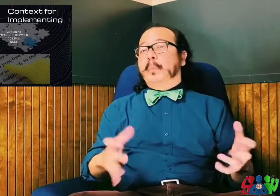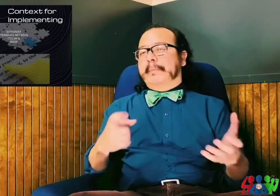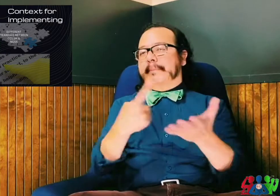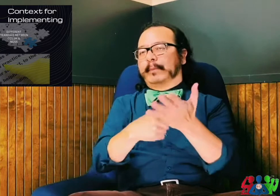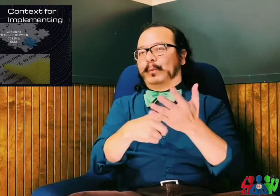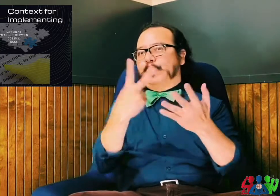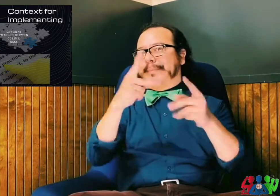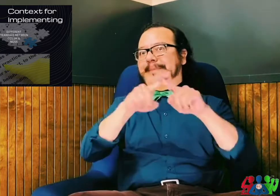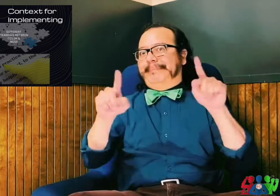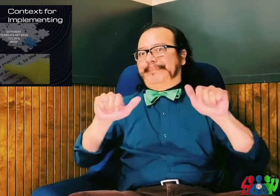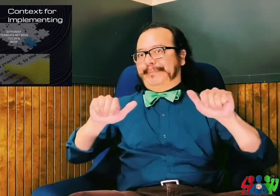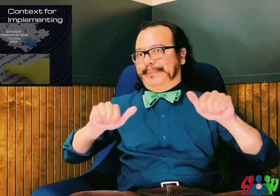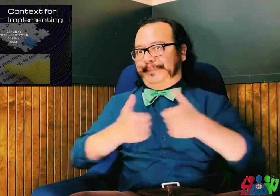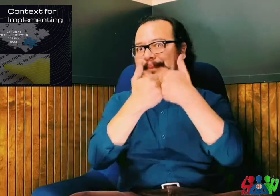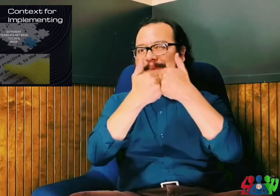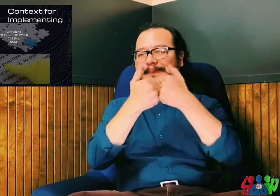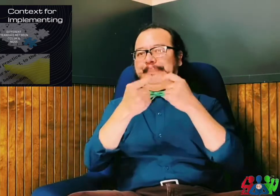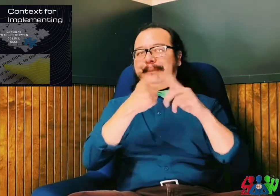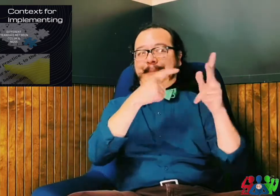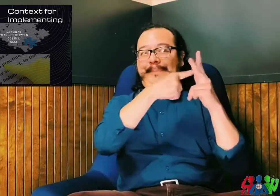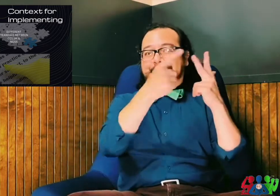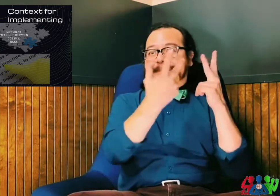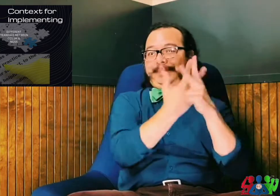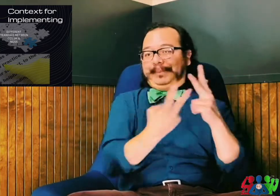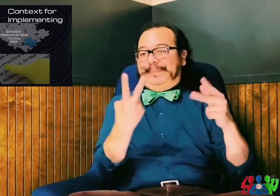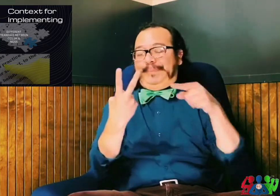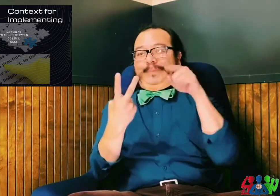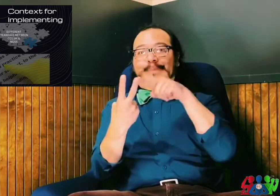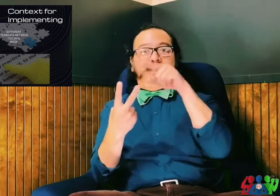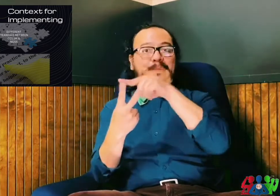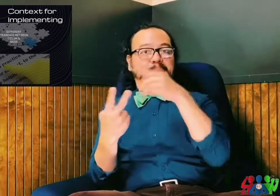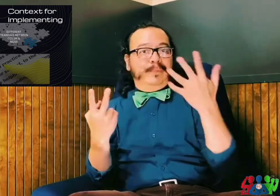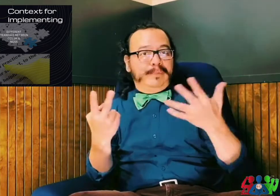This attention of two challenges of these three key implications are: